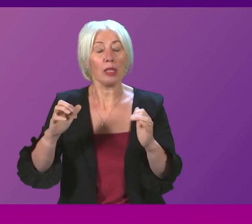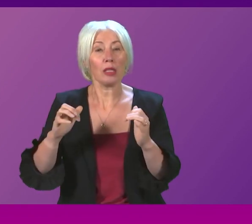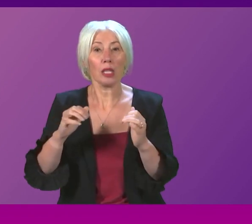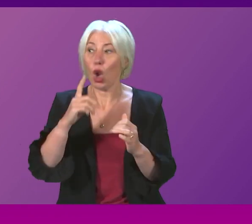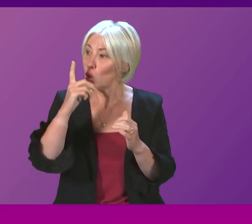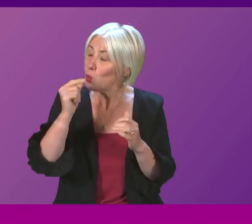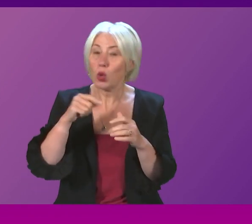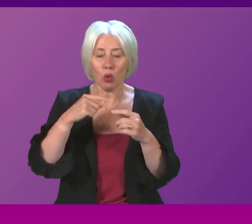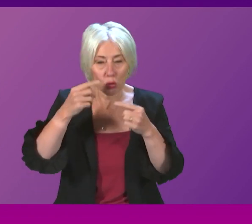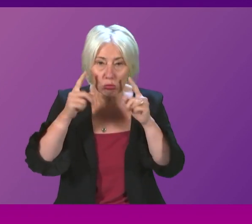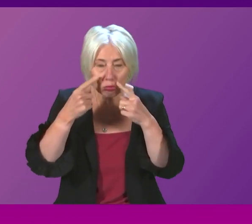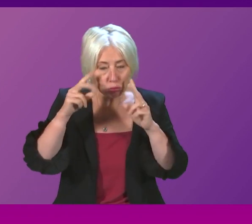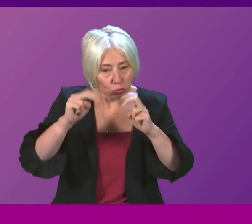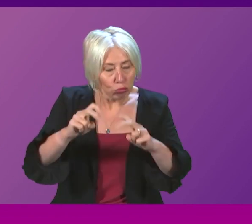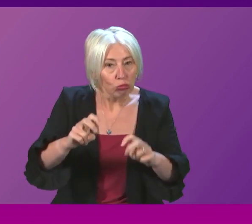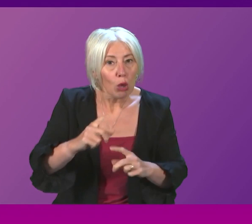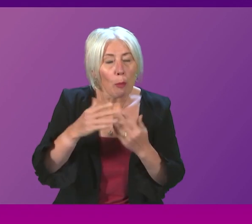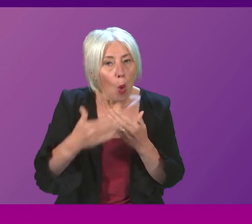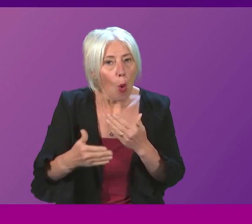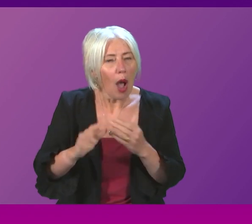be pursued, but she has decided not to?